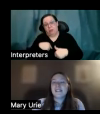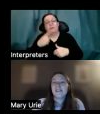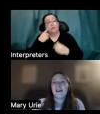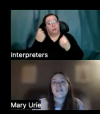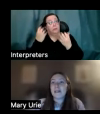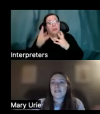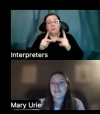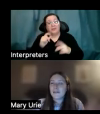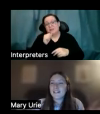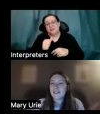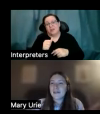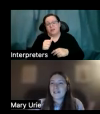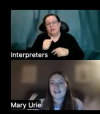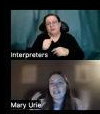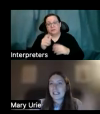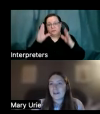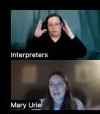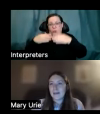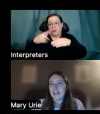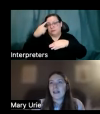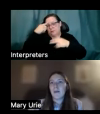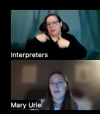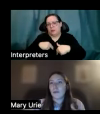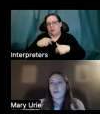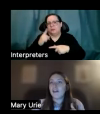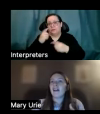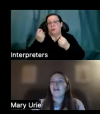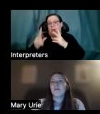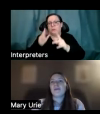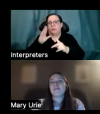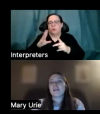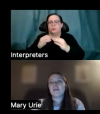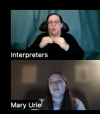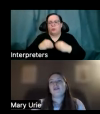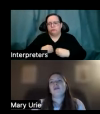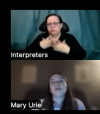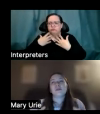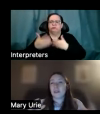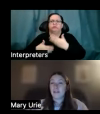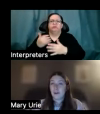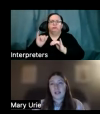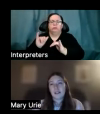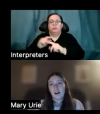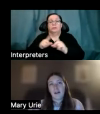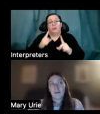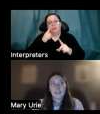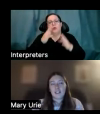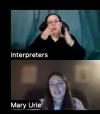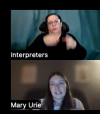it's not the mental focusing on the mental health is going to be more moving. But for someone who is really focused on budgets and